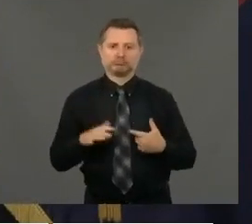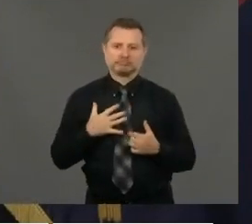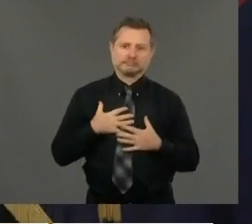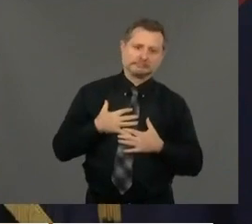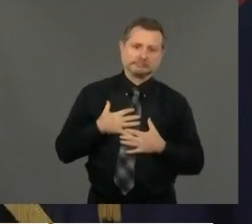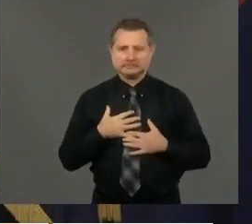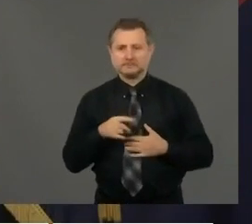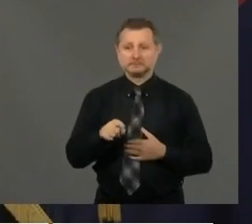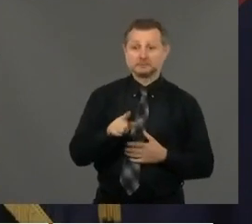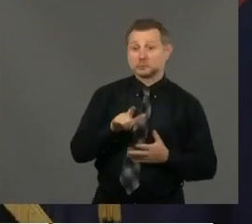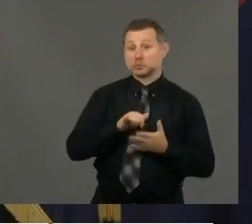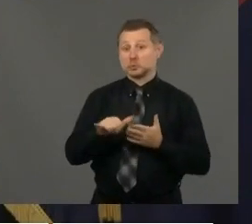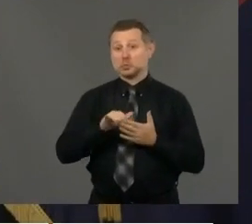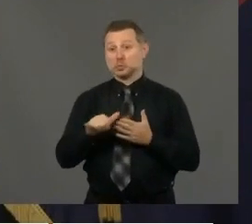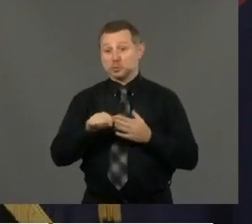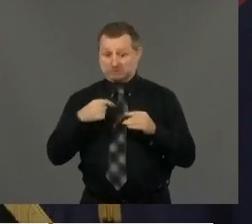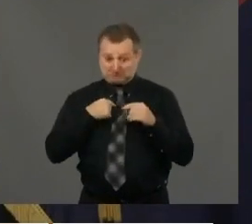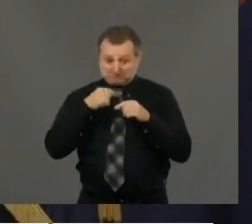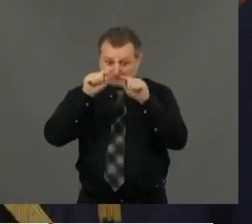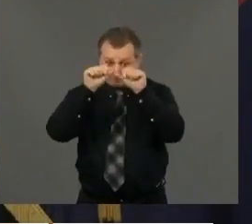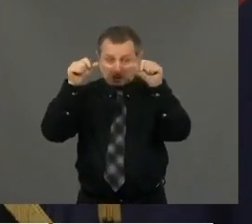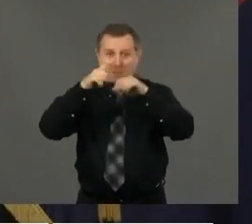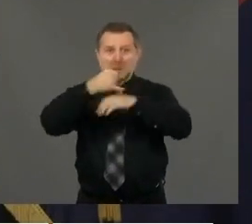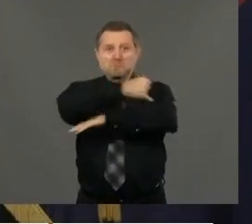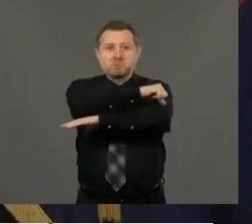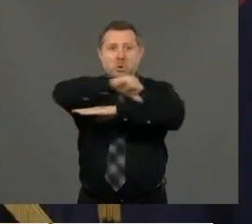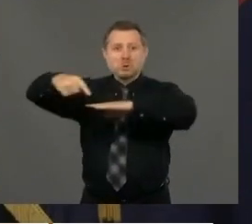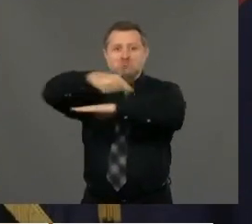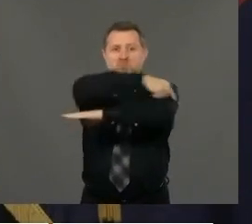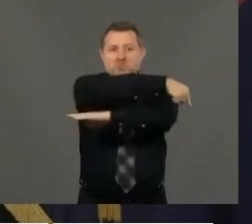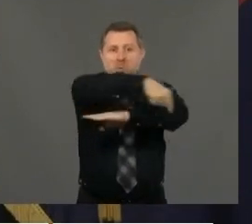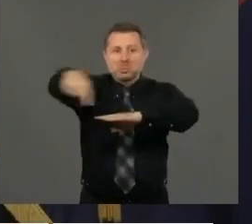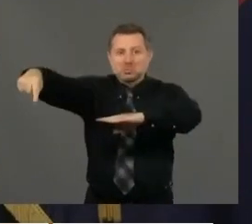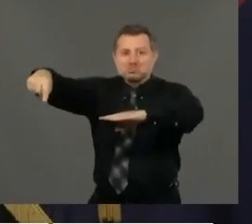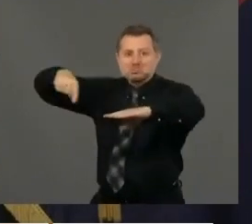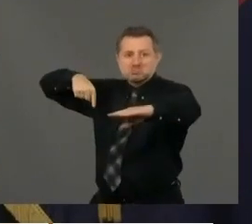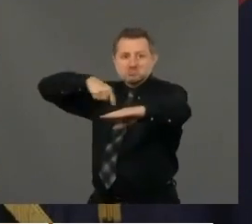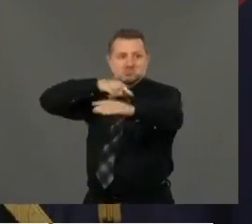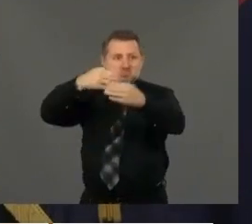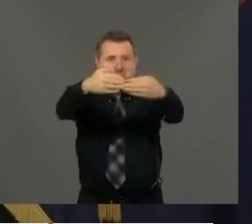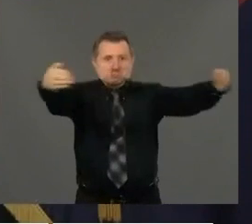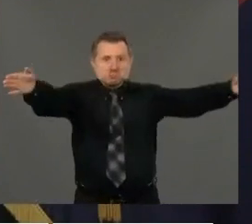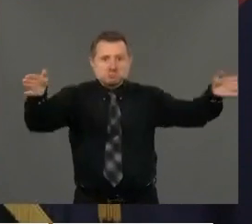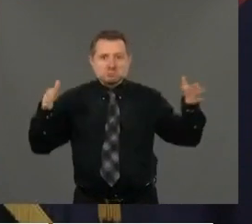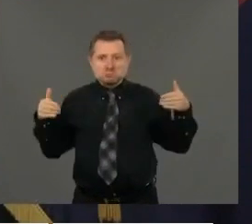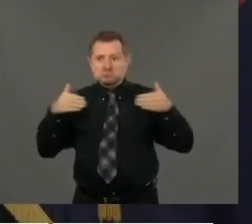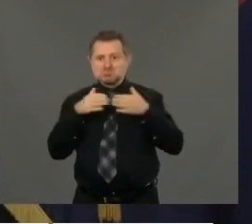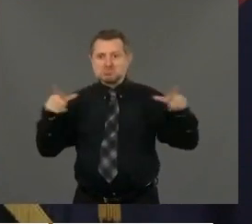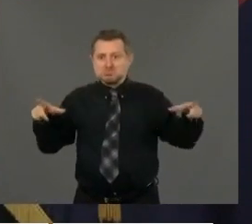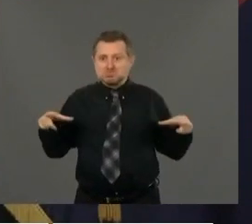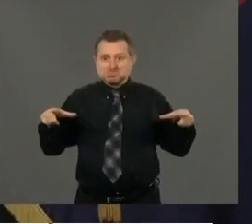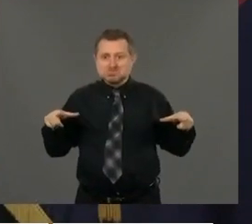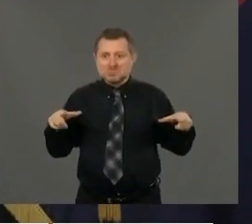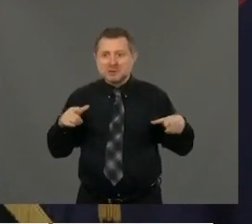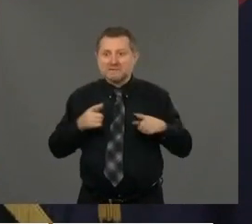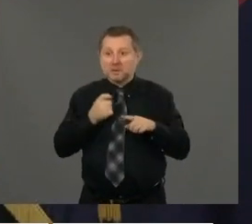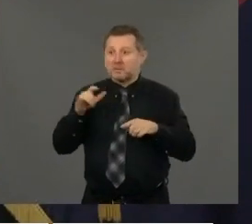TO NEW YORK.